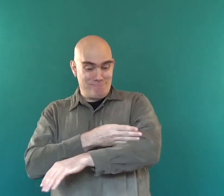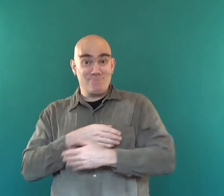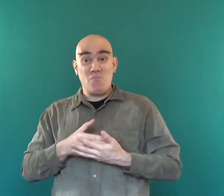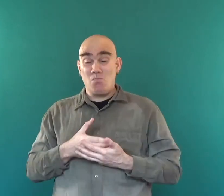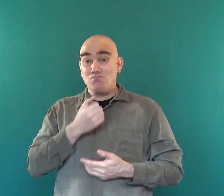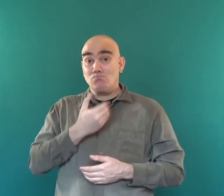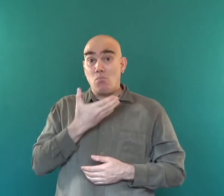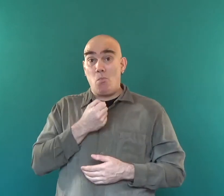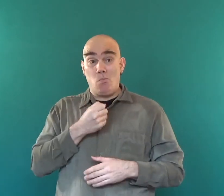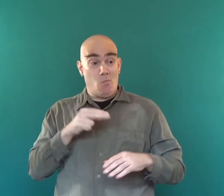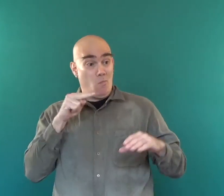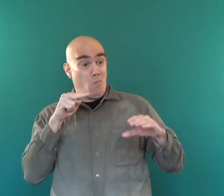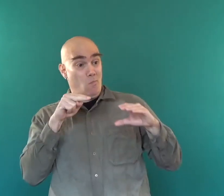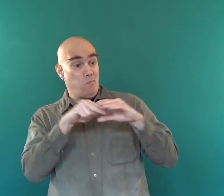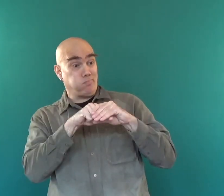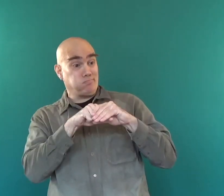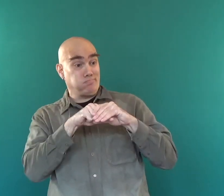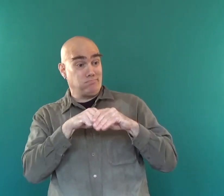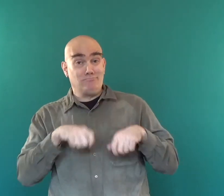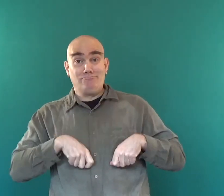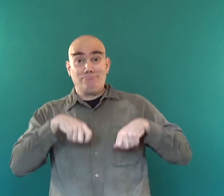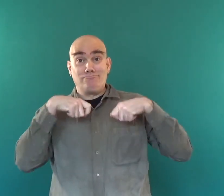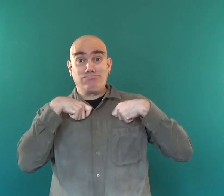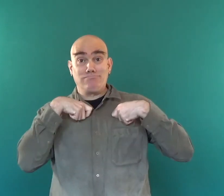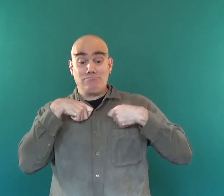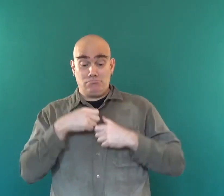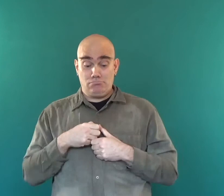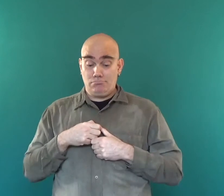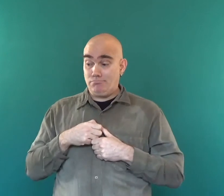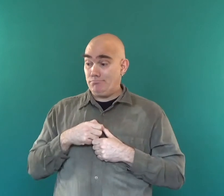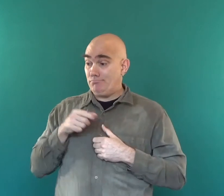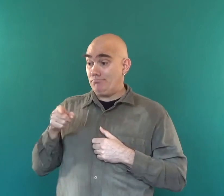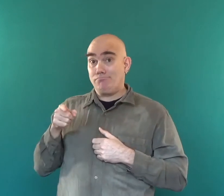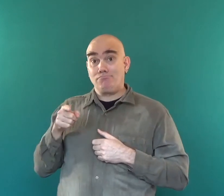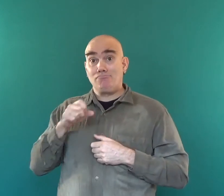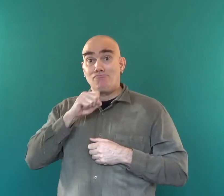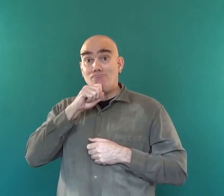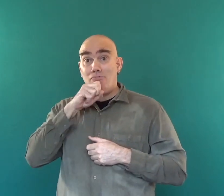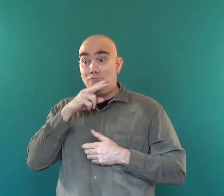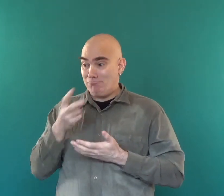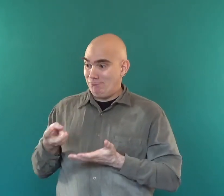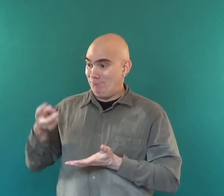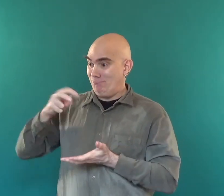So the toad went to bed and the frog got up